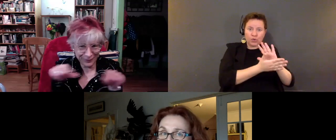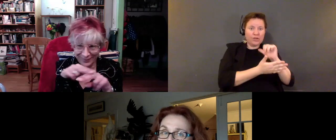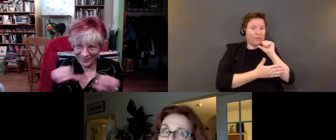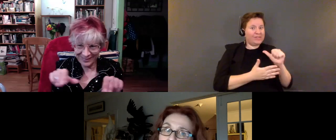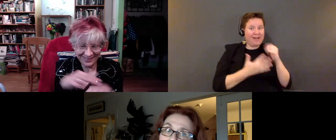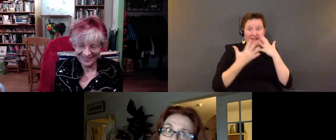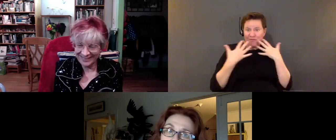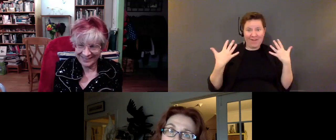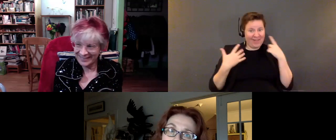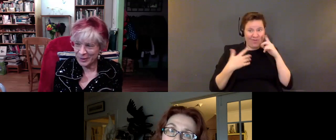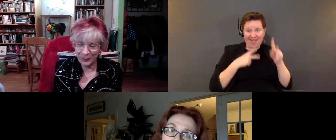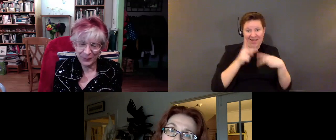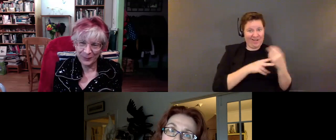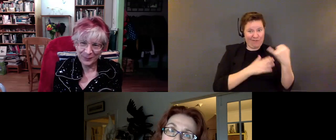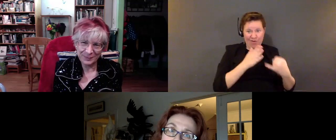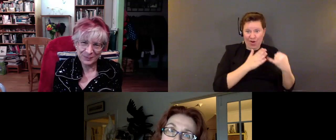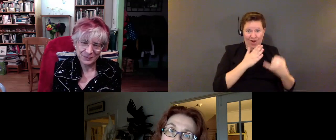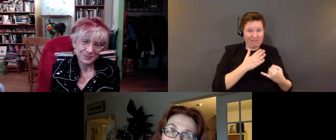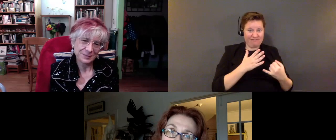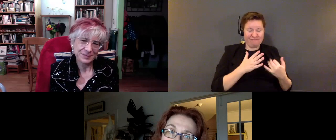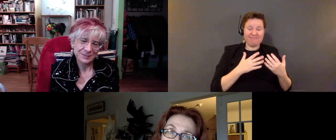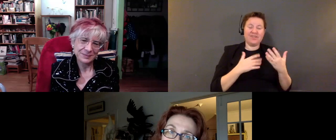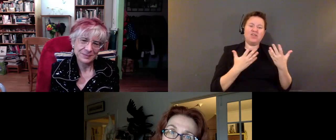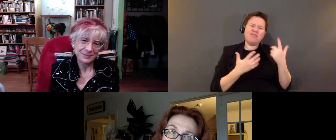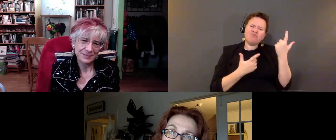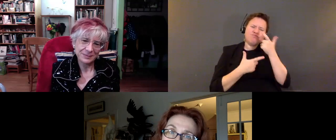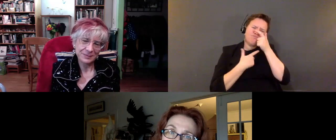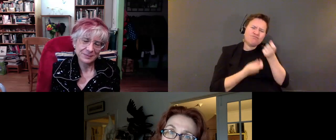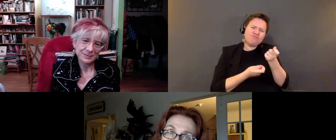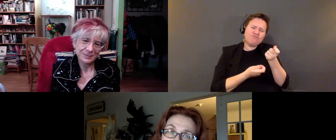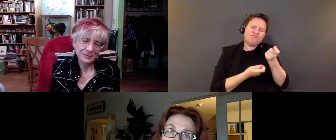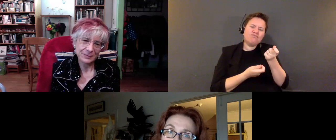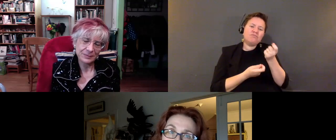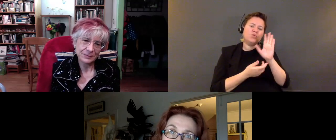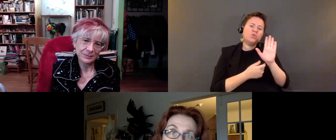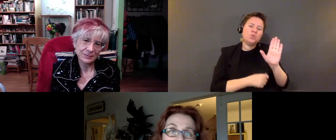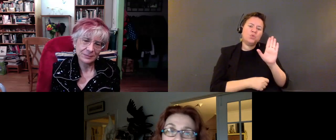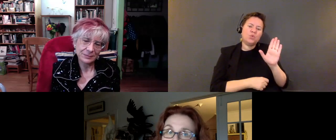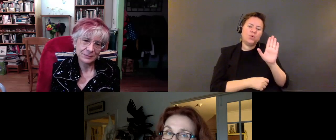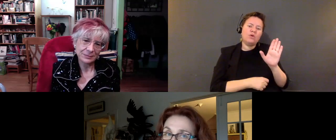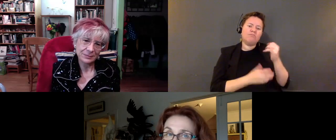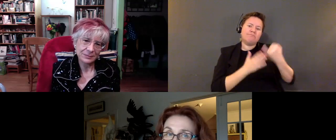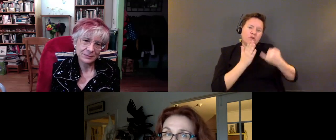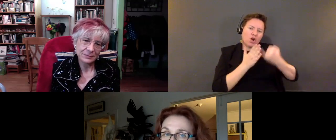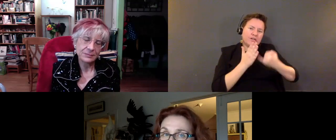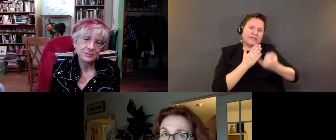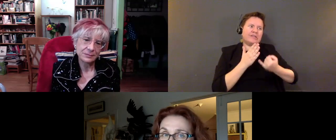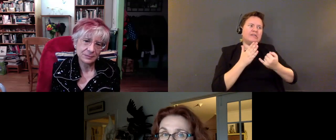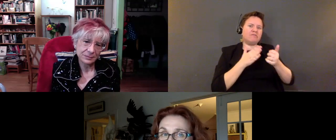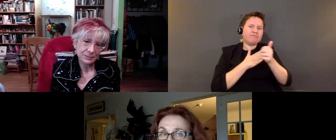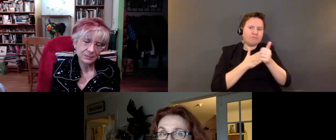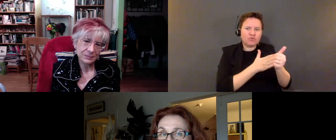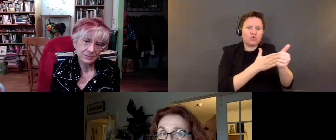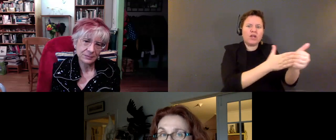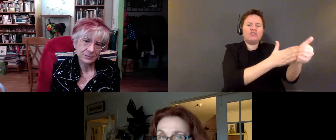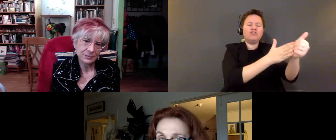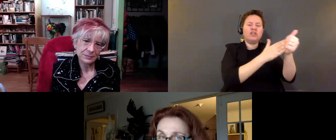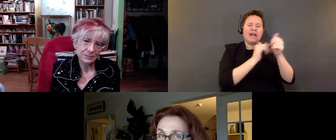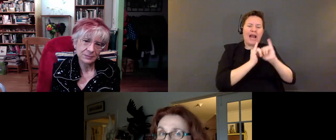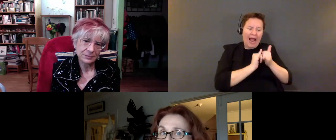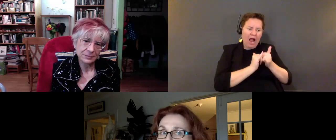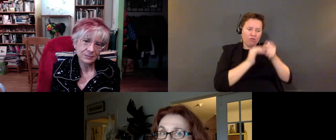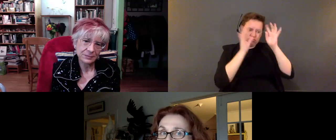art and so i've always been interested in your artistic direction and how you chose to do that